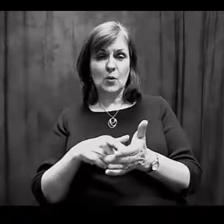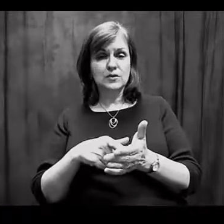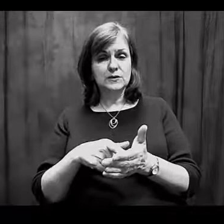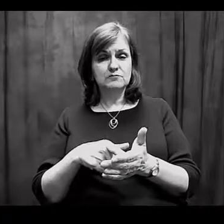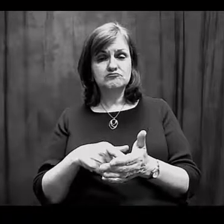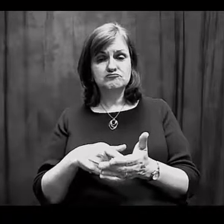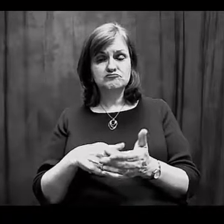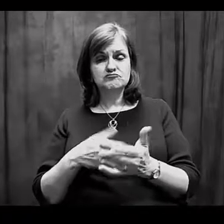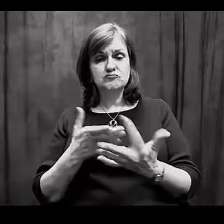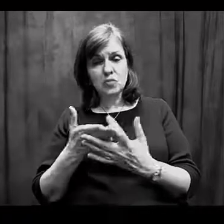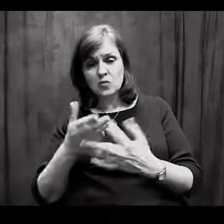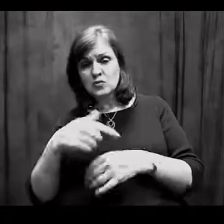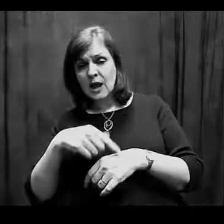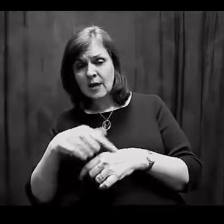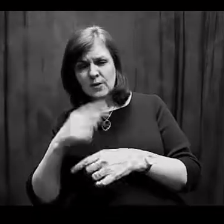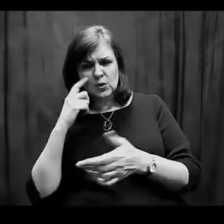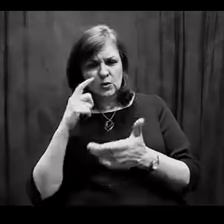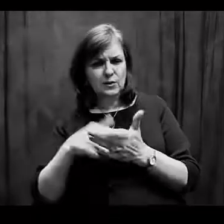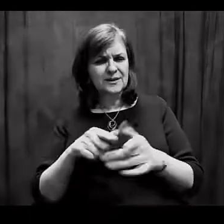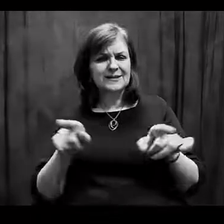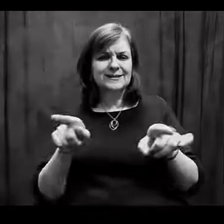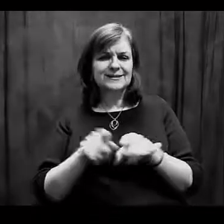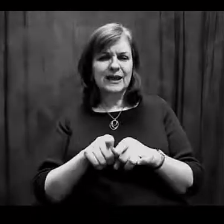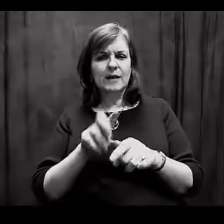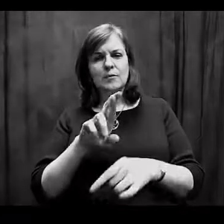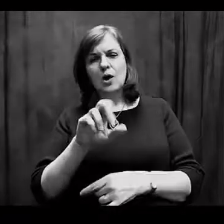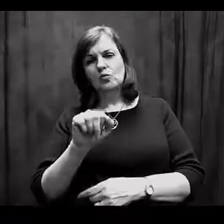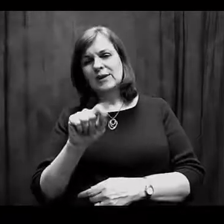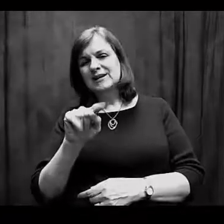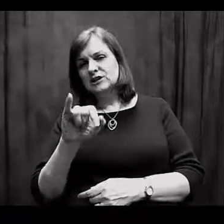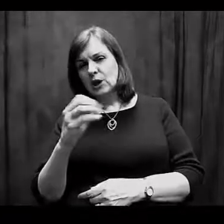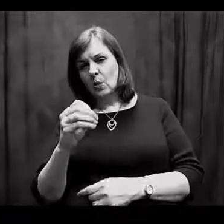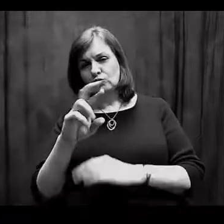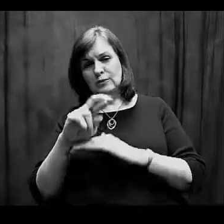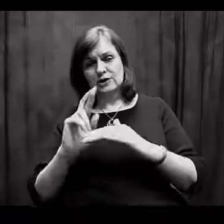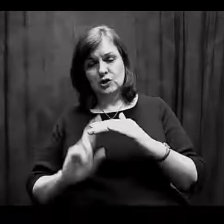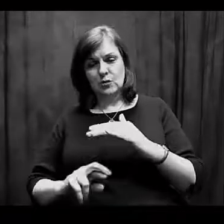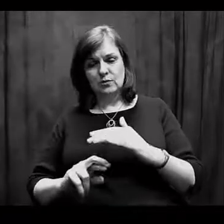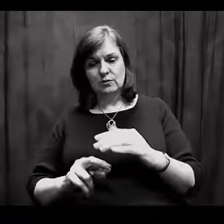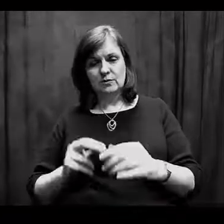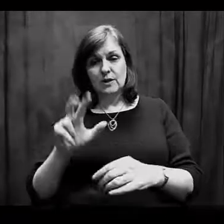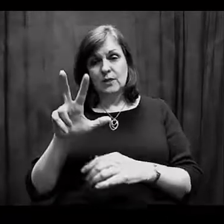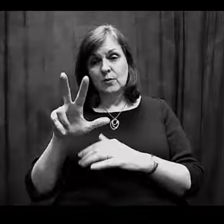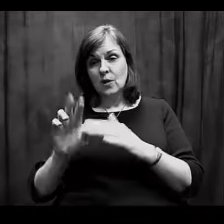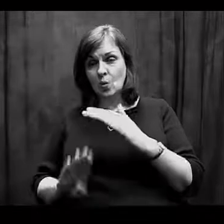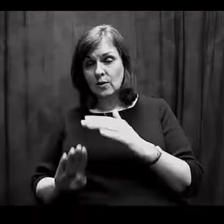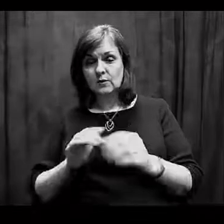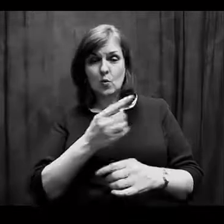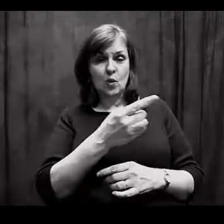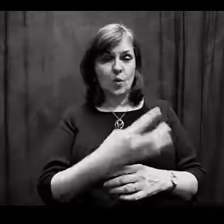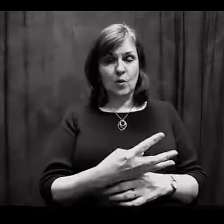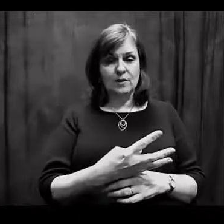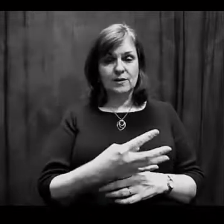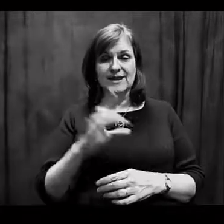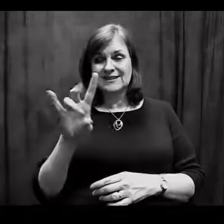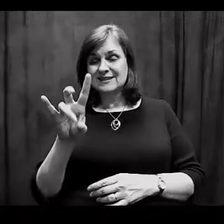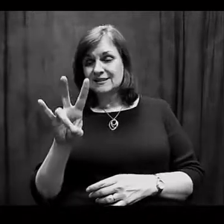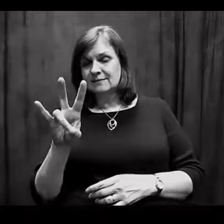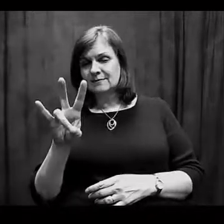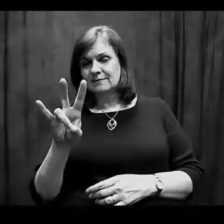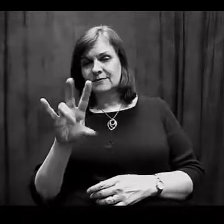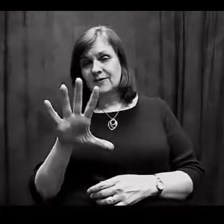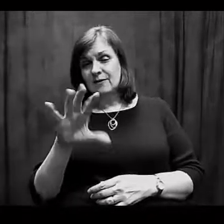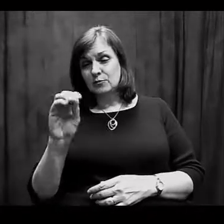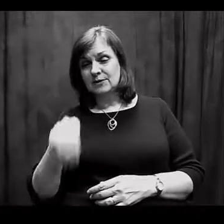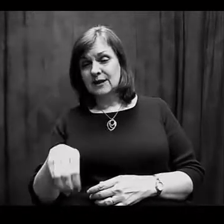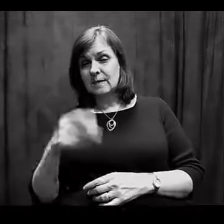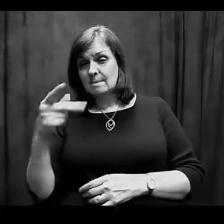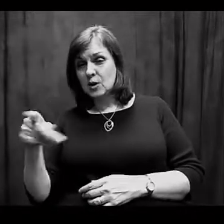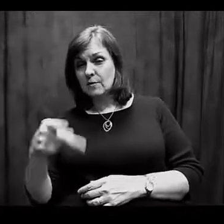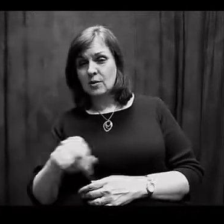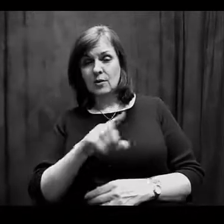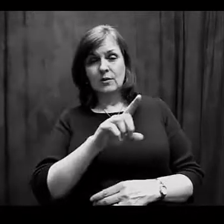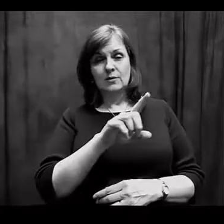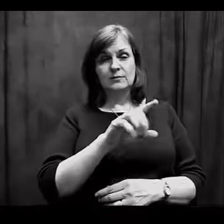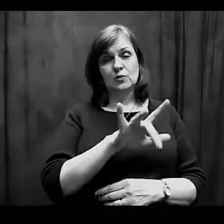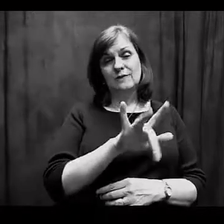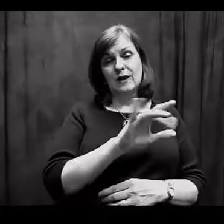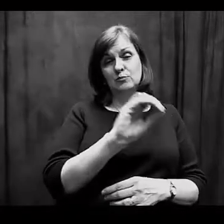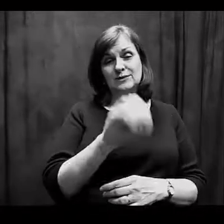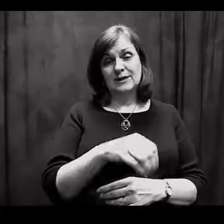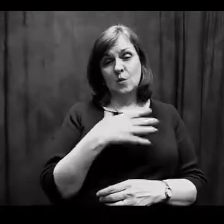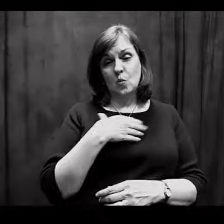he saw over time that he was always getting the same ratios -- we have here ¾ and ¼ or 75% purple and 25% white